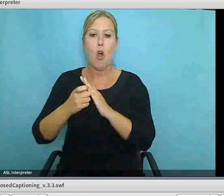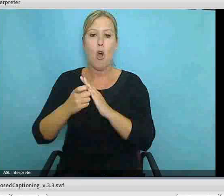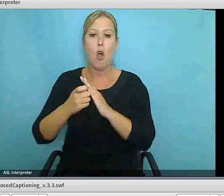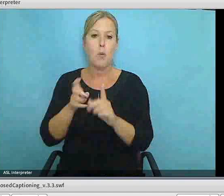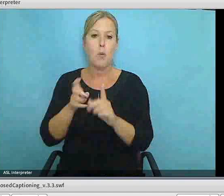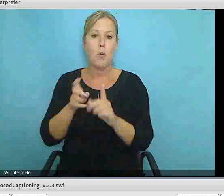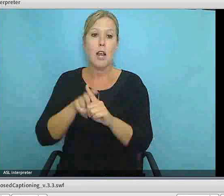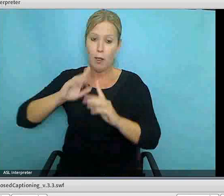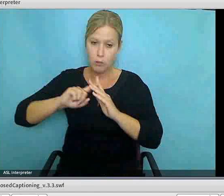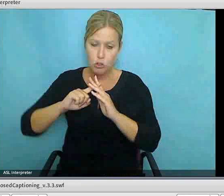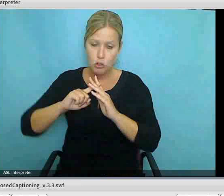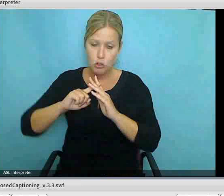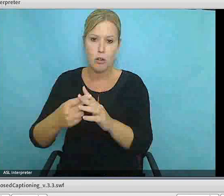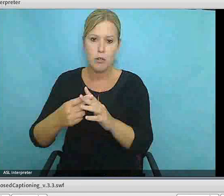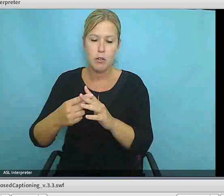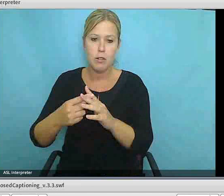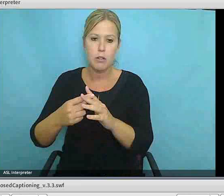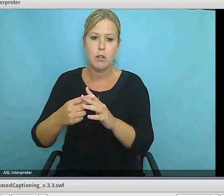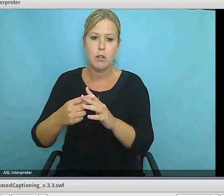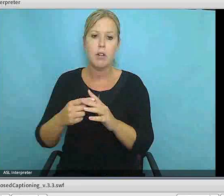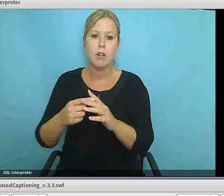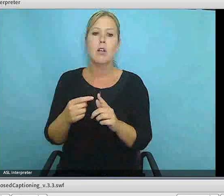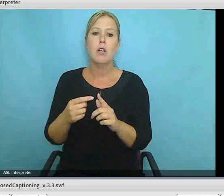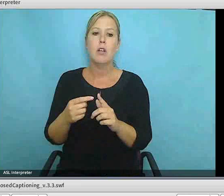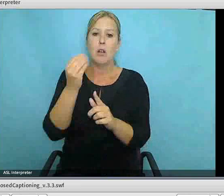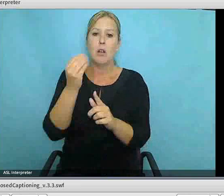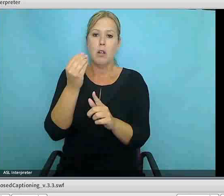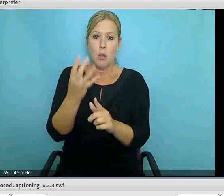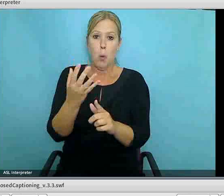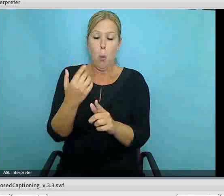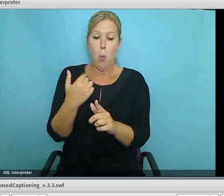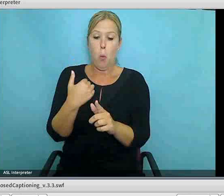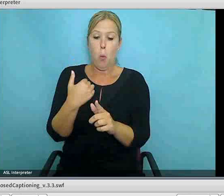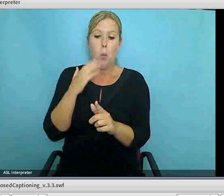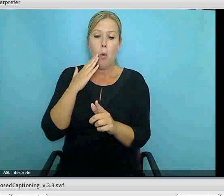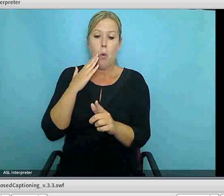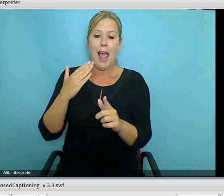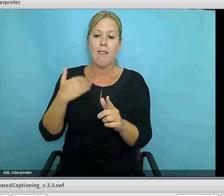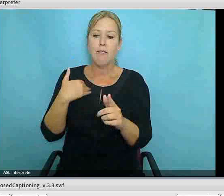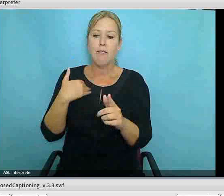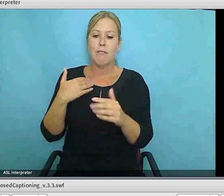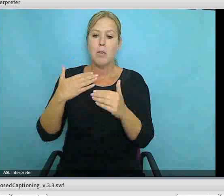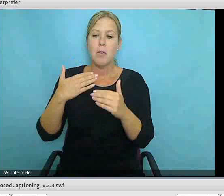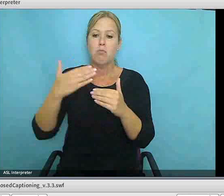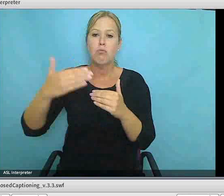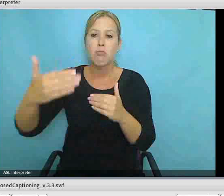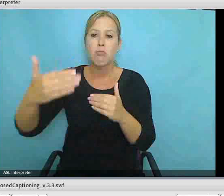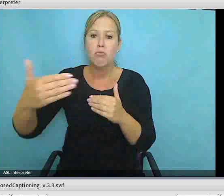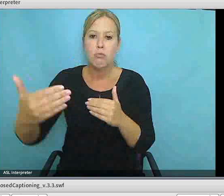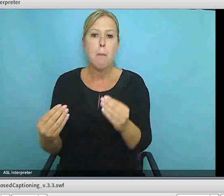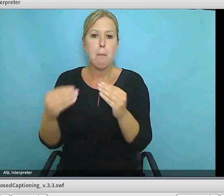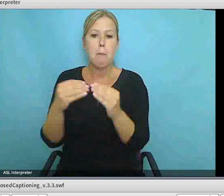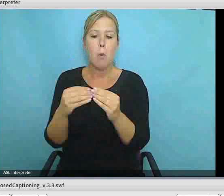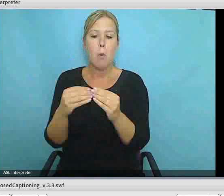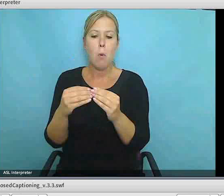We plan on having subsequent auto-assignment waves, perhaps in April and July.